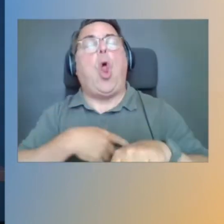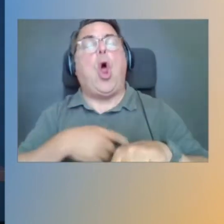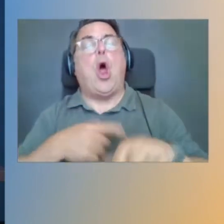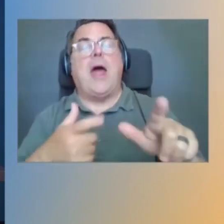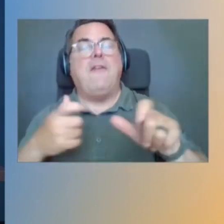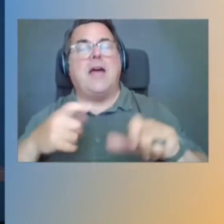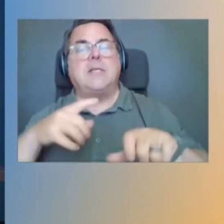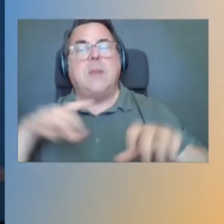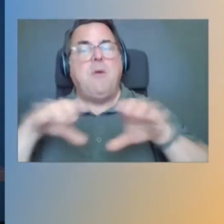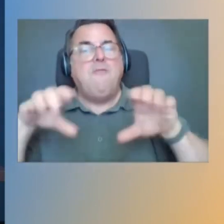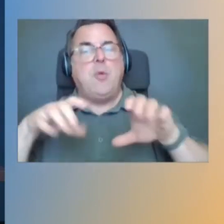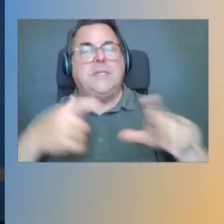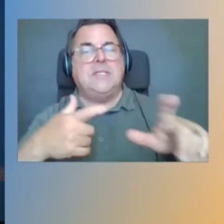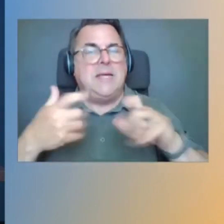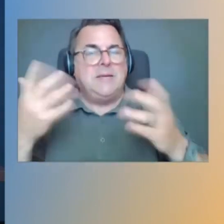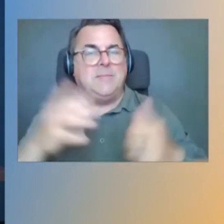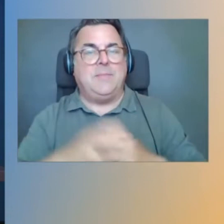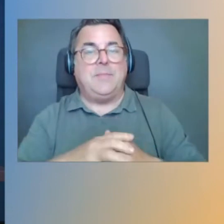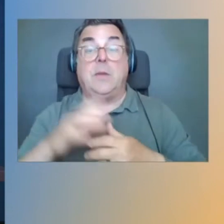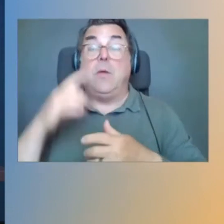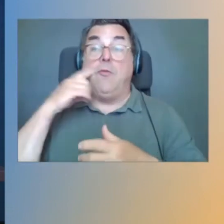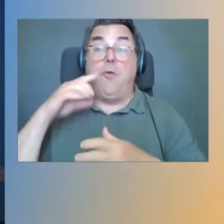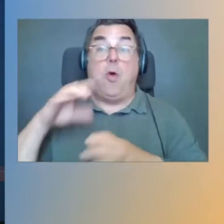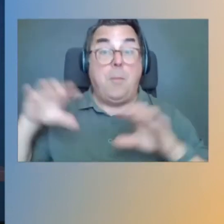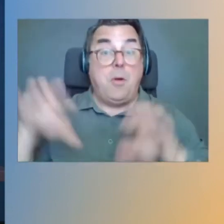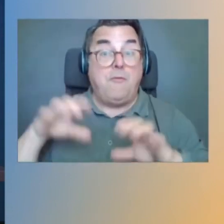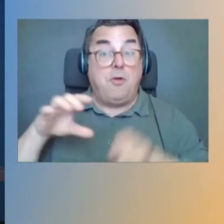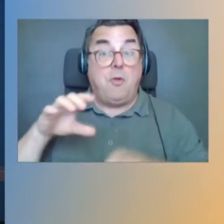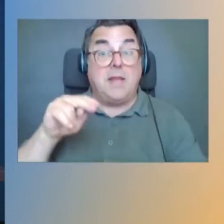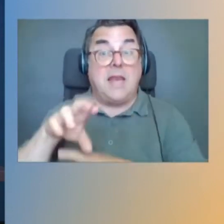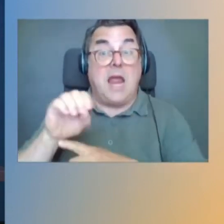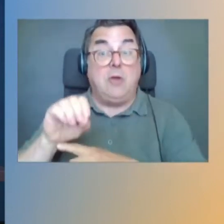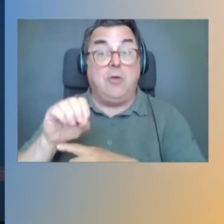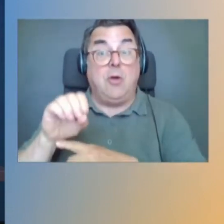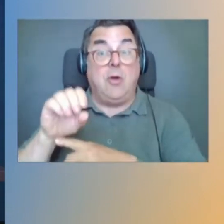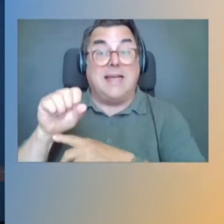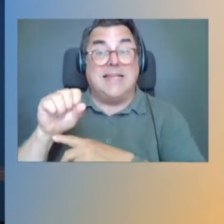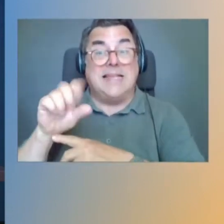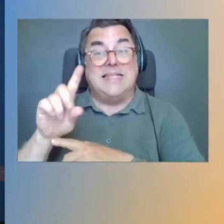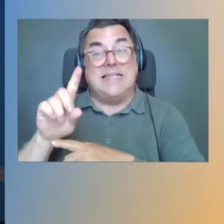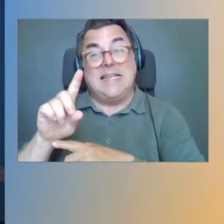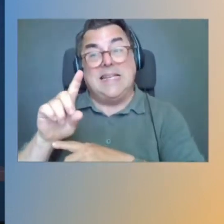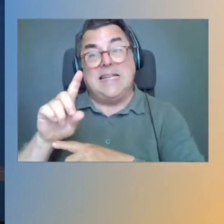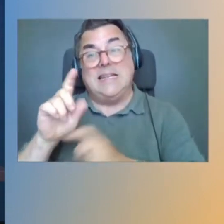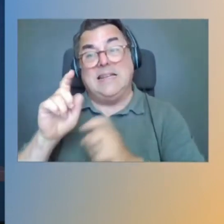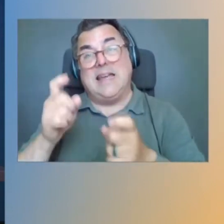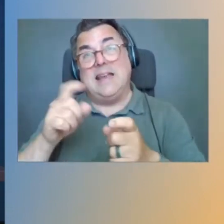So in terms of performance, Nitro SSDs would deliver up to 60% lower latency